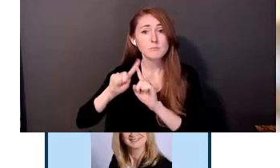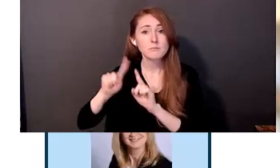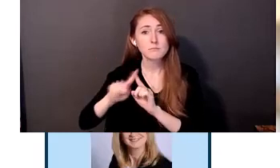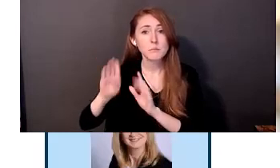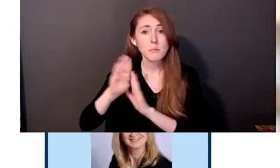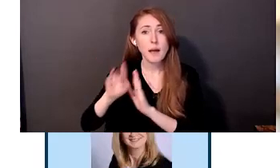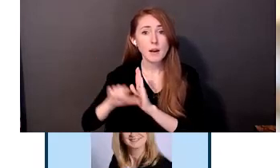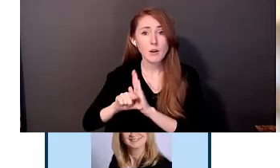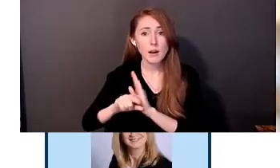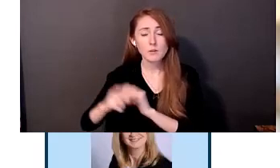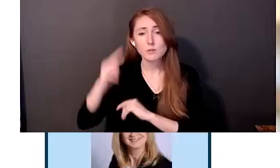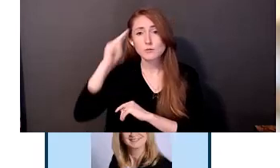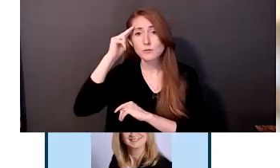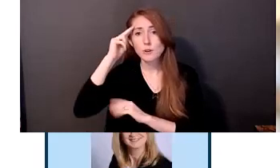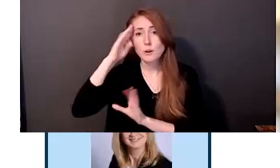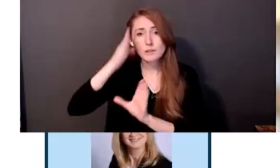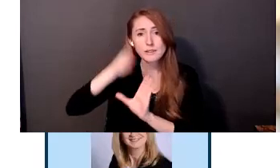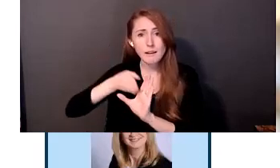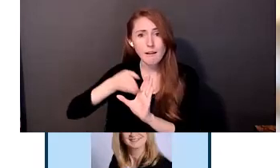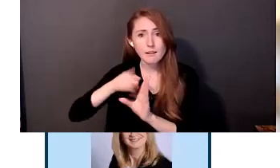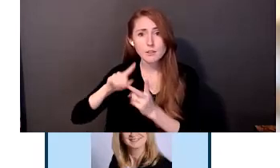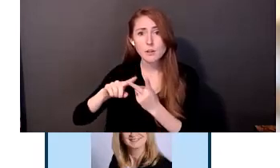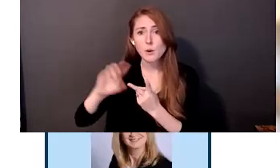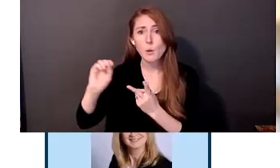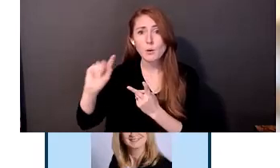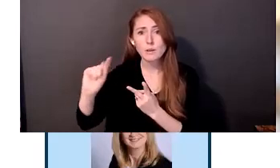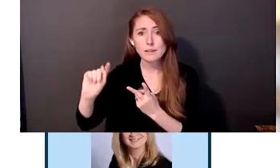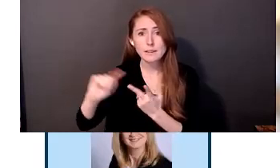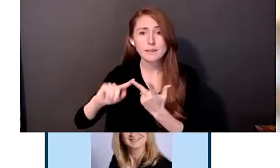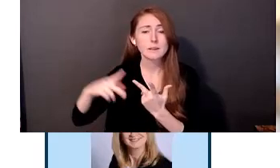occupational therapy, physiotherapy, and others,